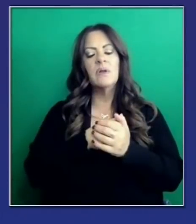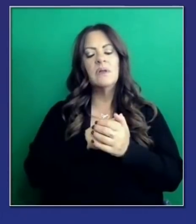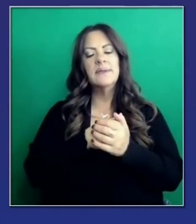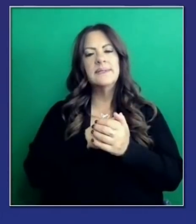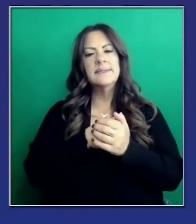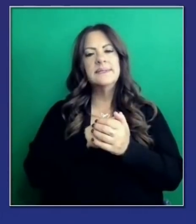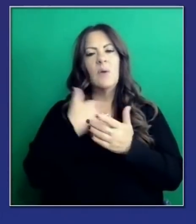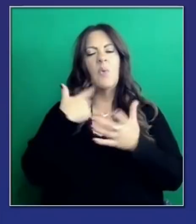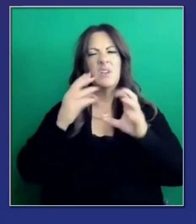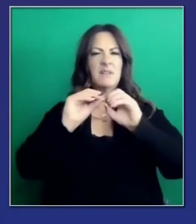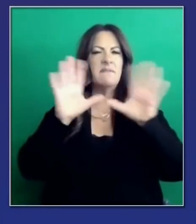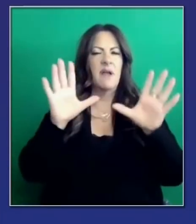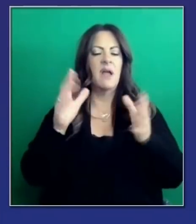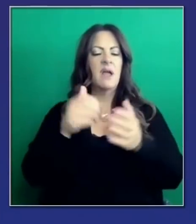WE HAVE THE SPECIFICALLY